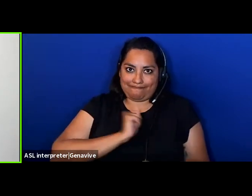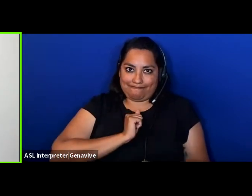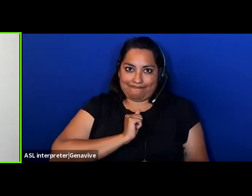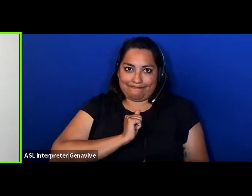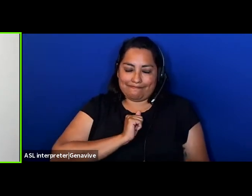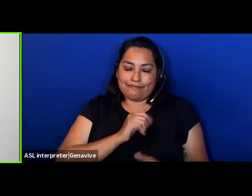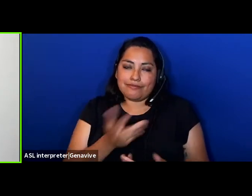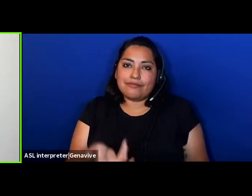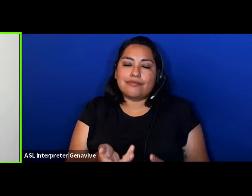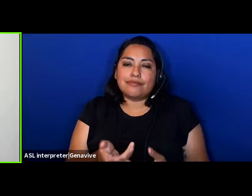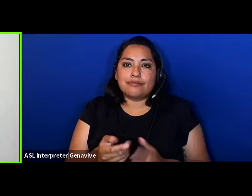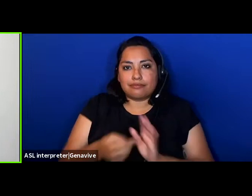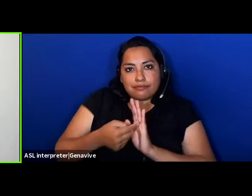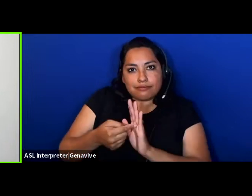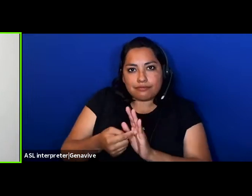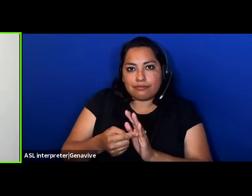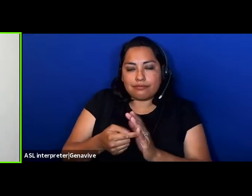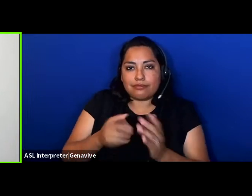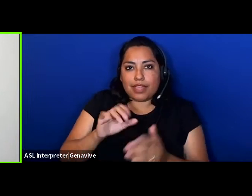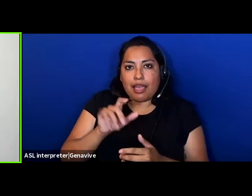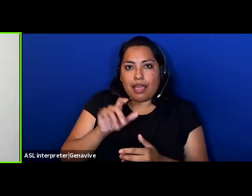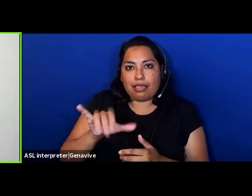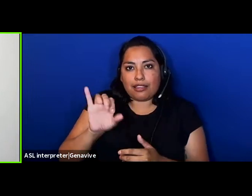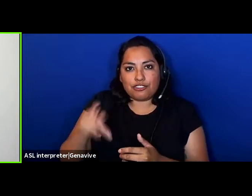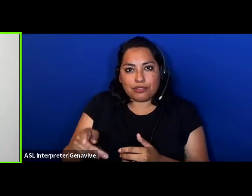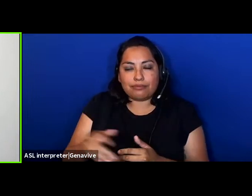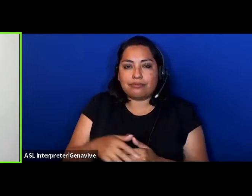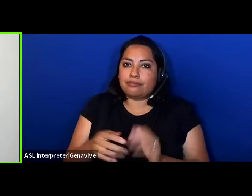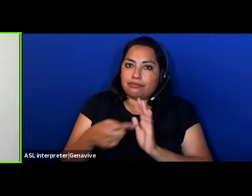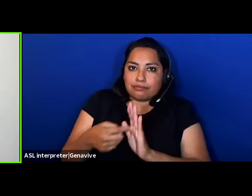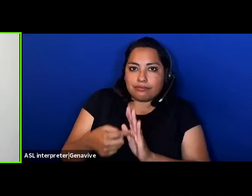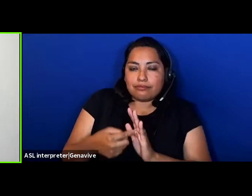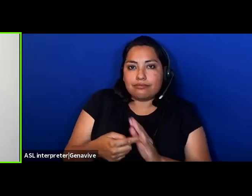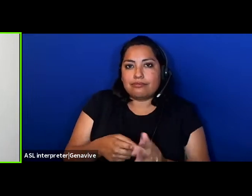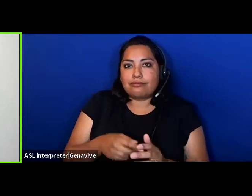allyship, modeling acknowledgment of harm you have caused can make a big difference.